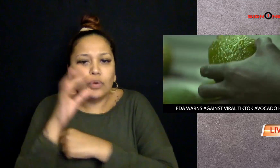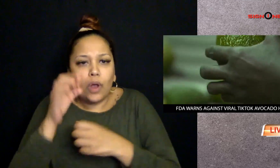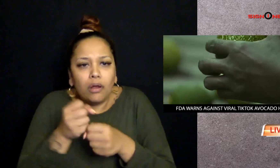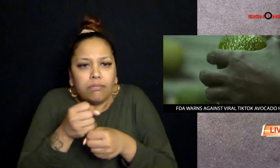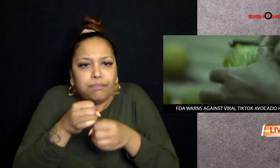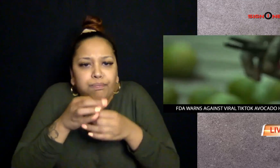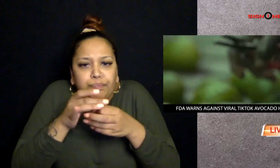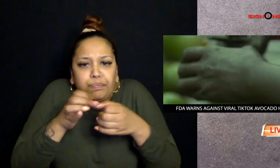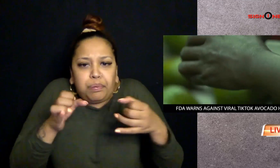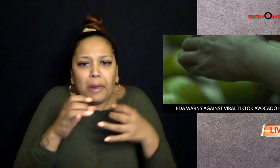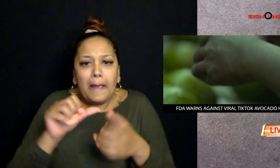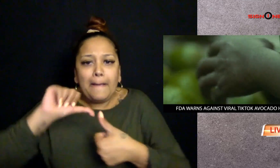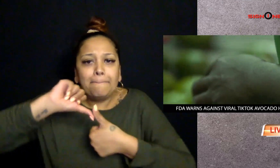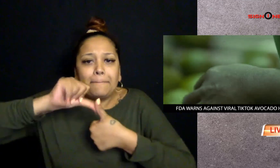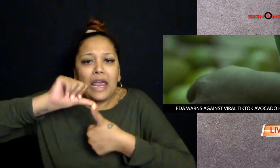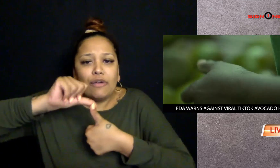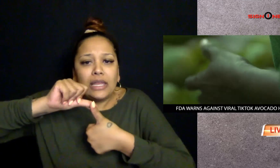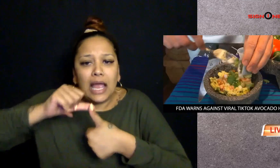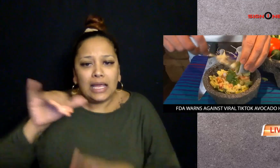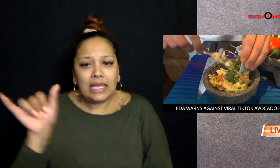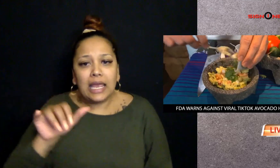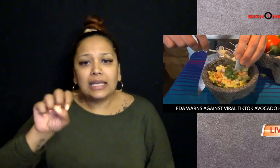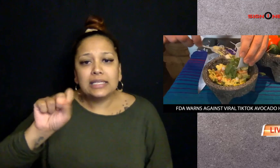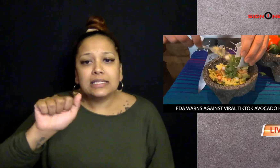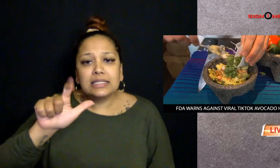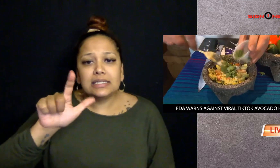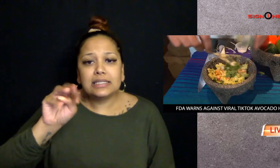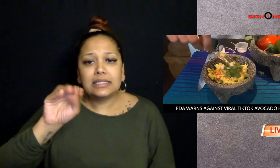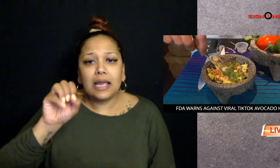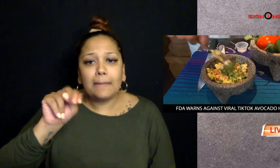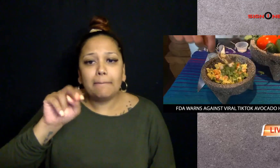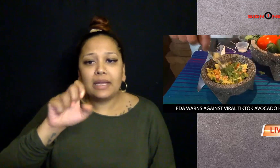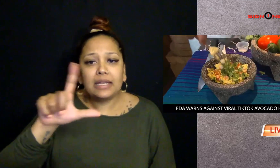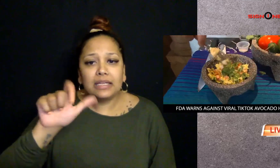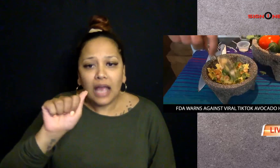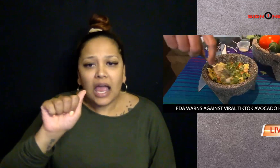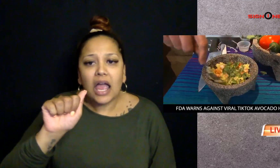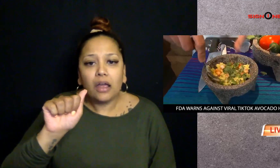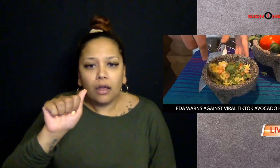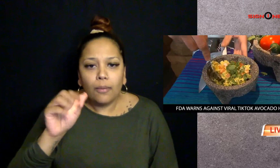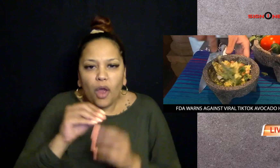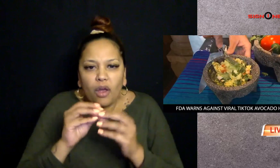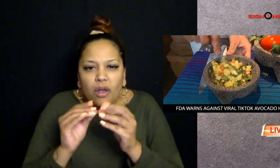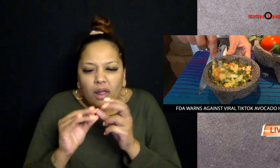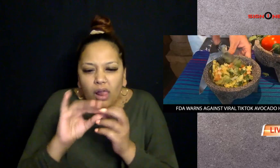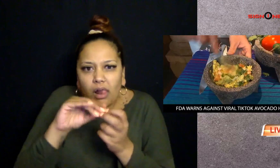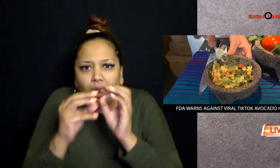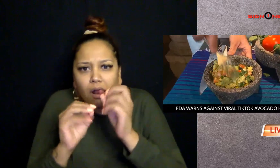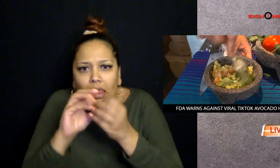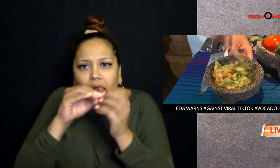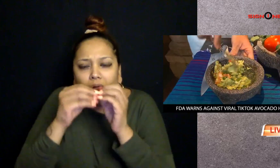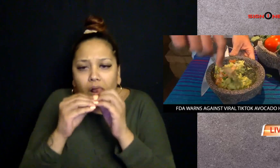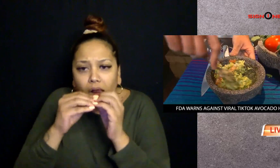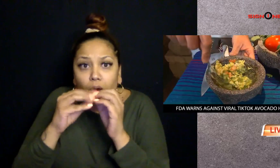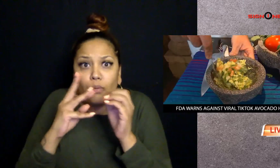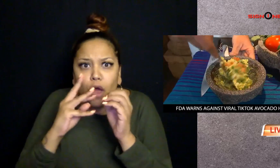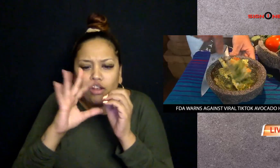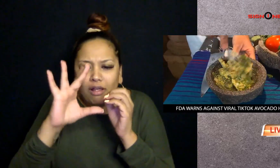FDA says that method can cause dangerous and potentially deadly bacteria like Salmonella